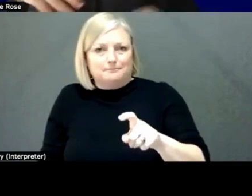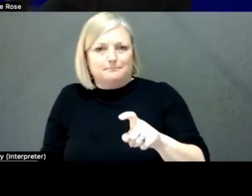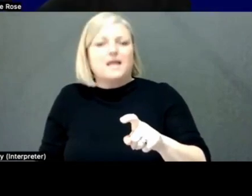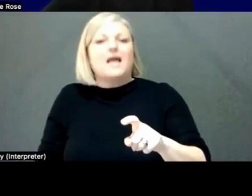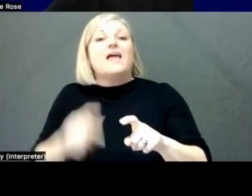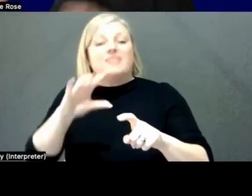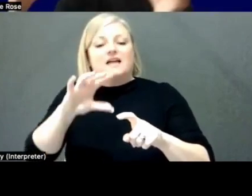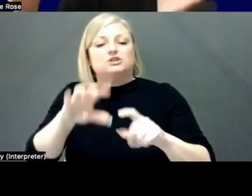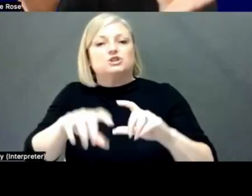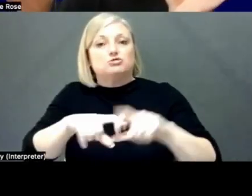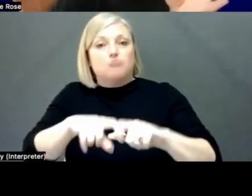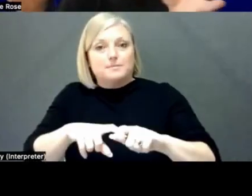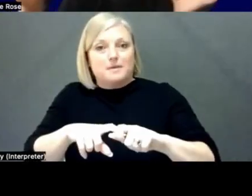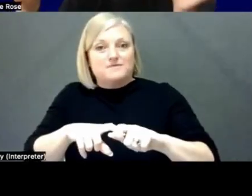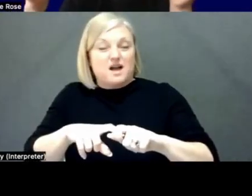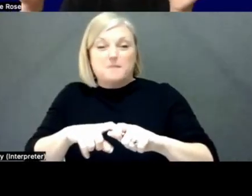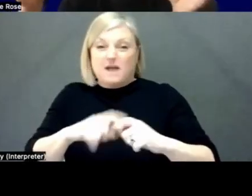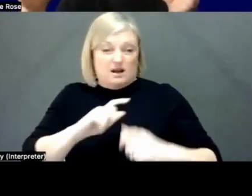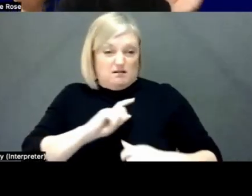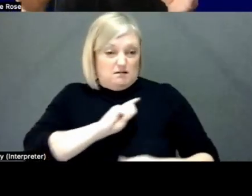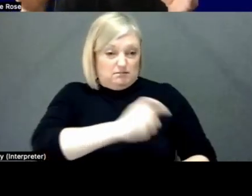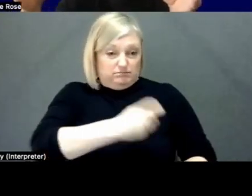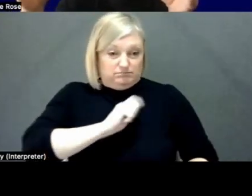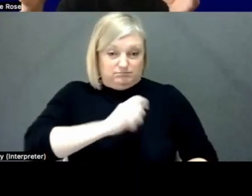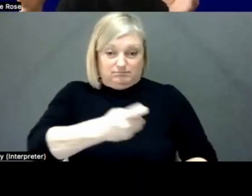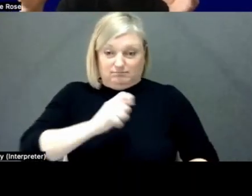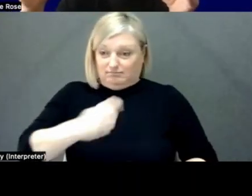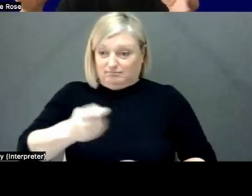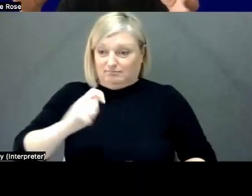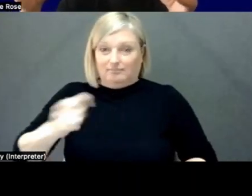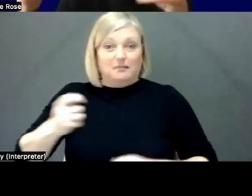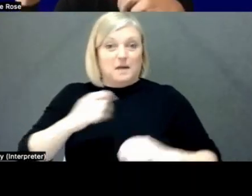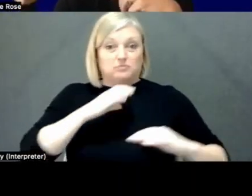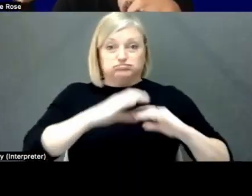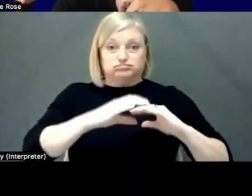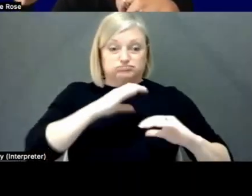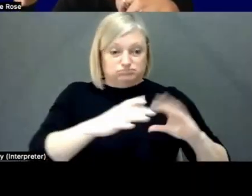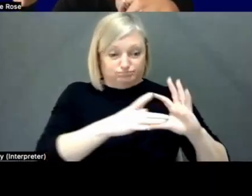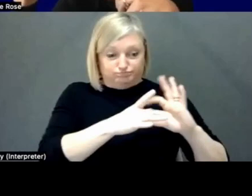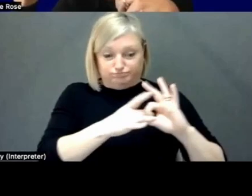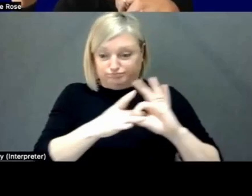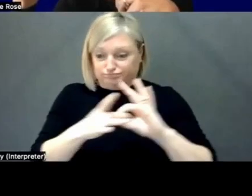And we have reached essentially negotiation around meaning of bringing my finger back.